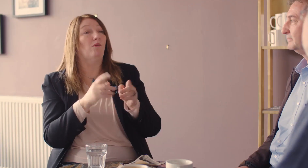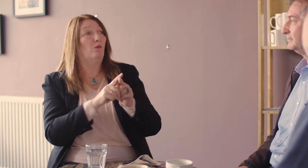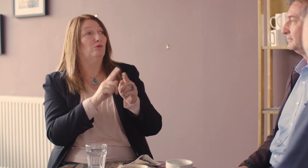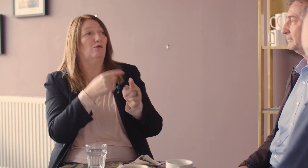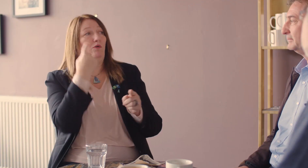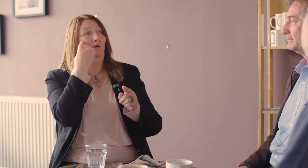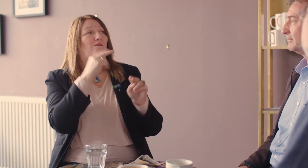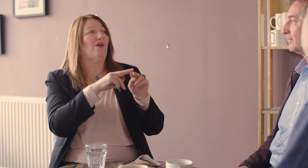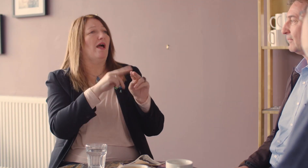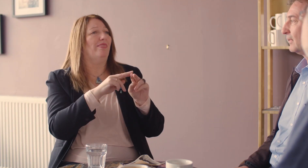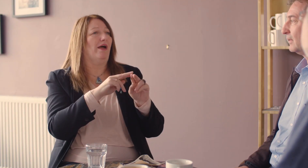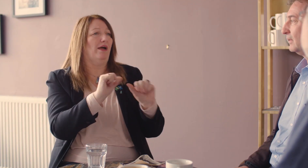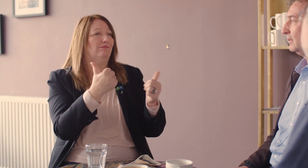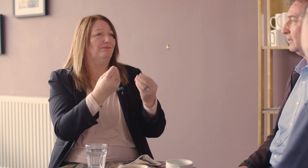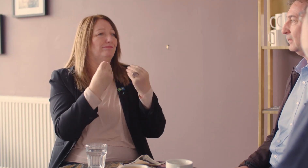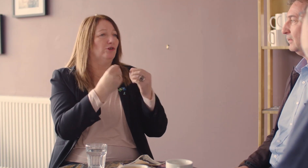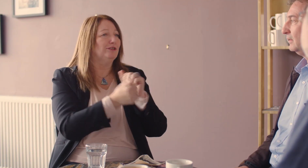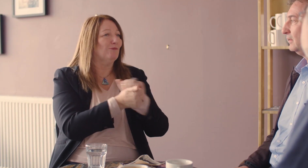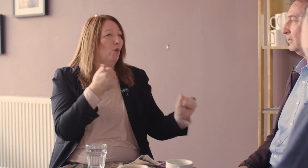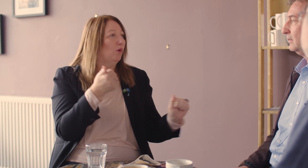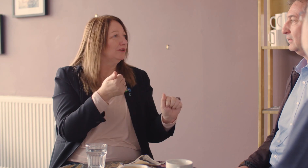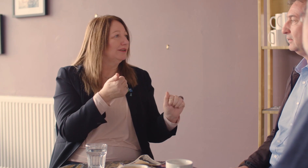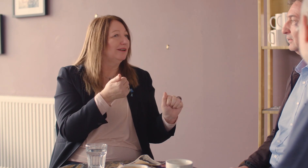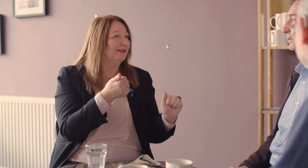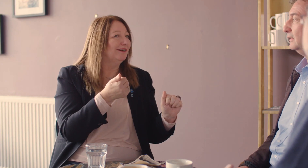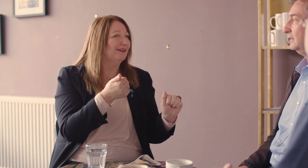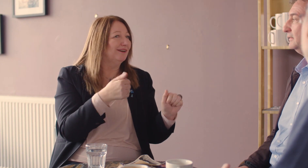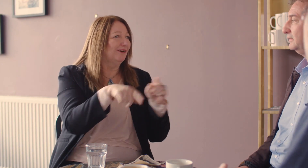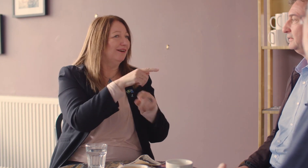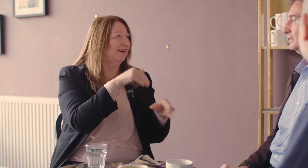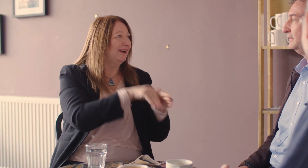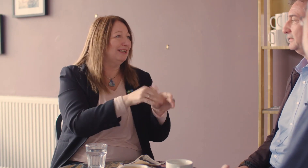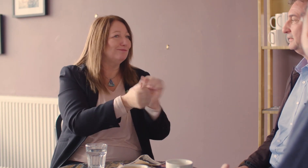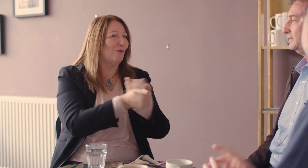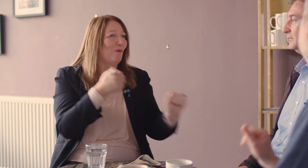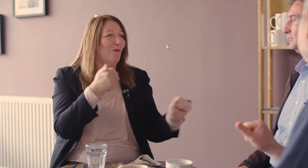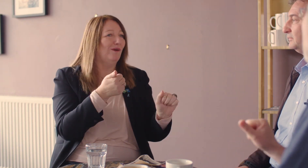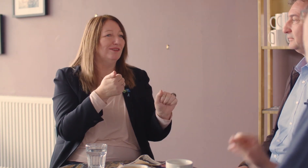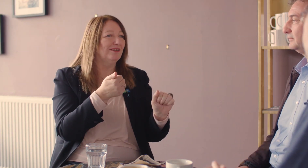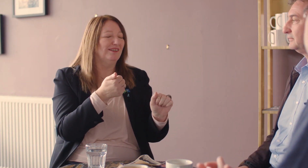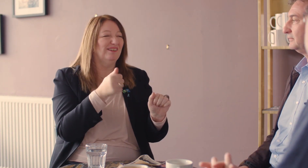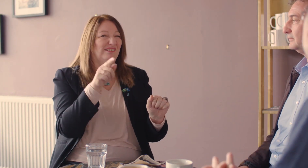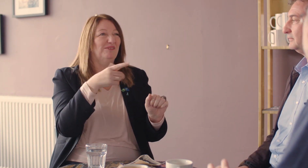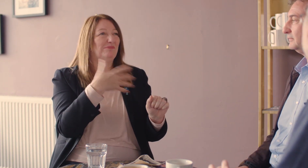I also think that team mentality came from our father, who taught us all to play sport.